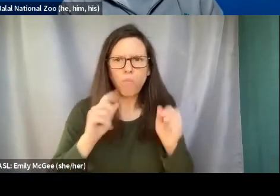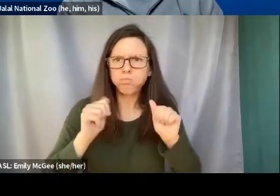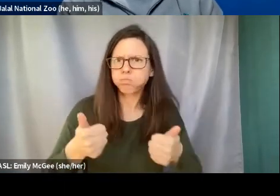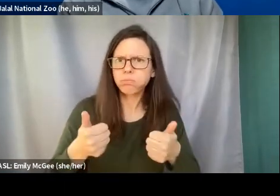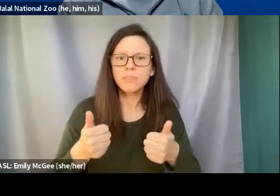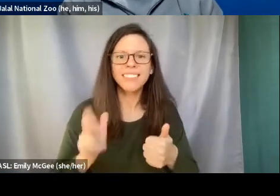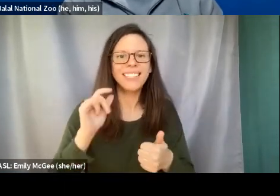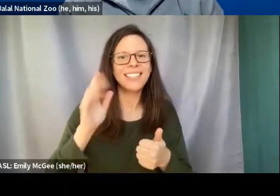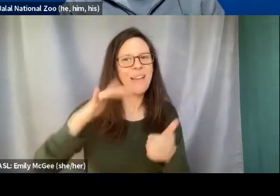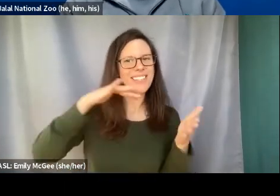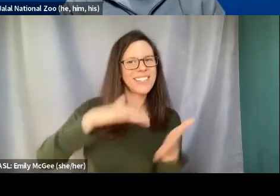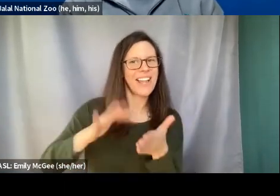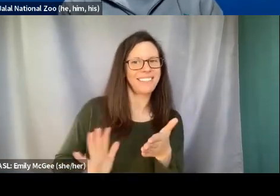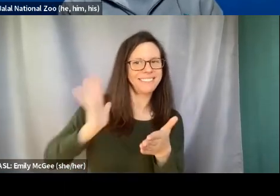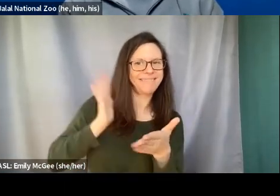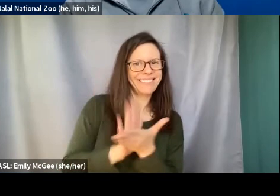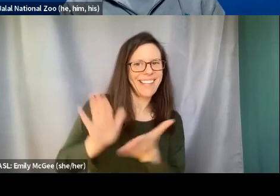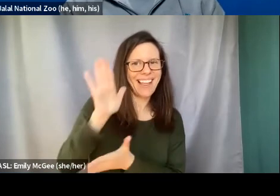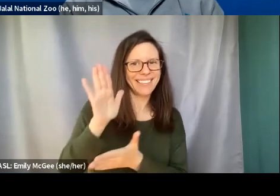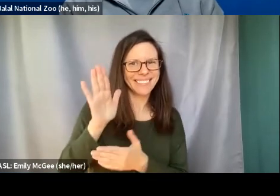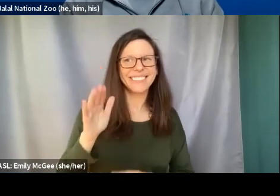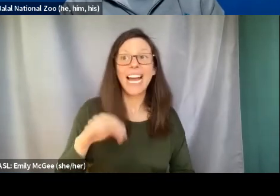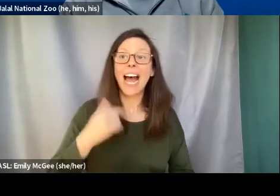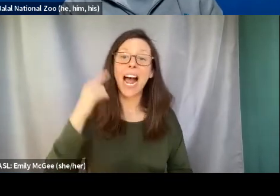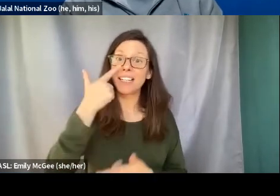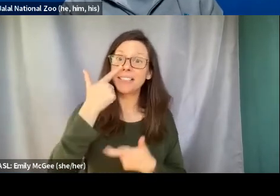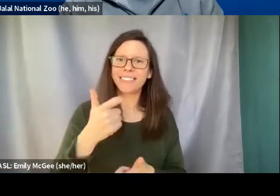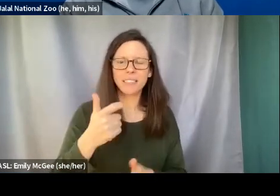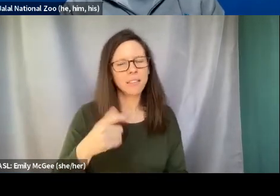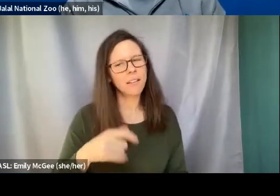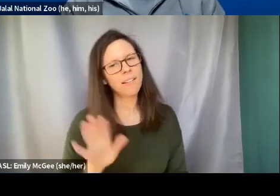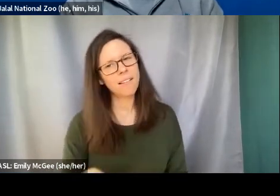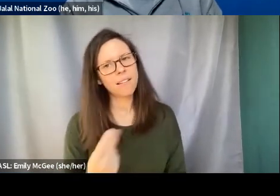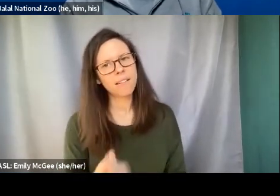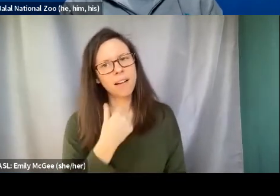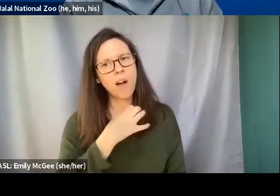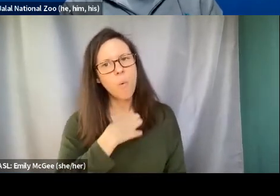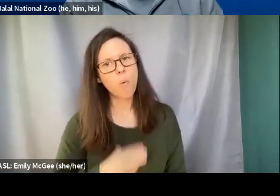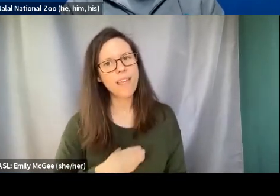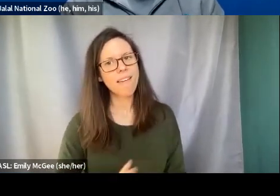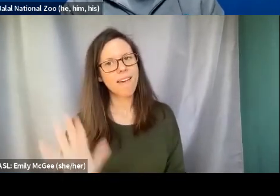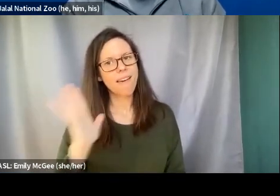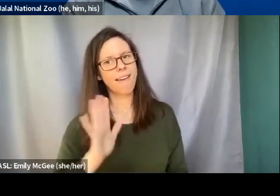I wish I would have known this existed back then. I would have tailored my studies according. >>Shellie: Yeah,